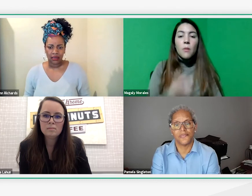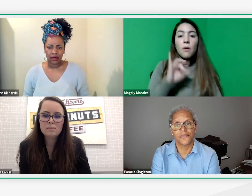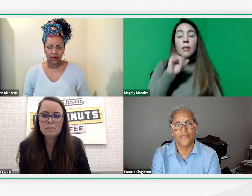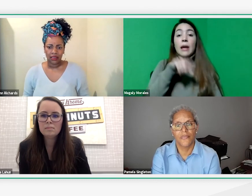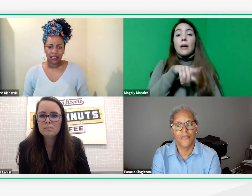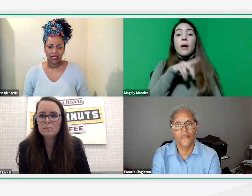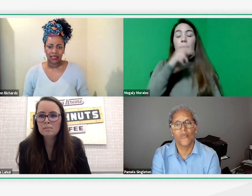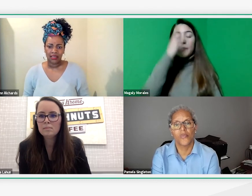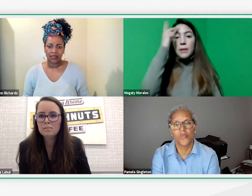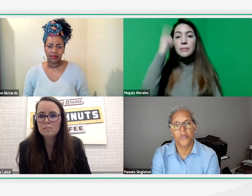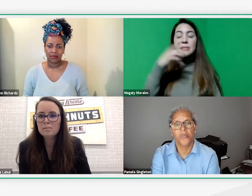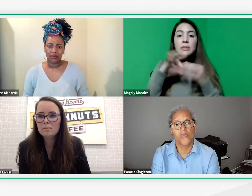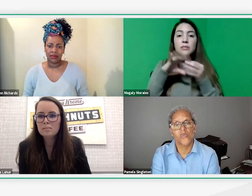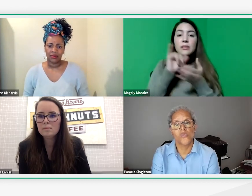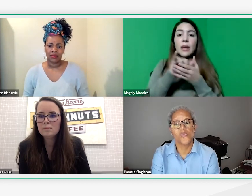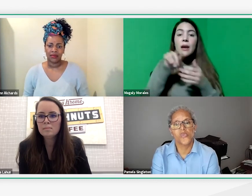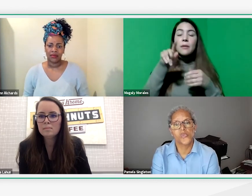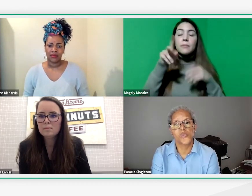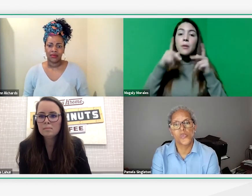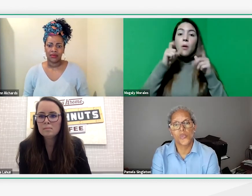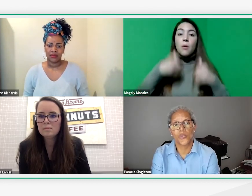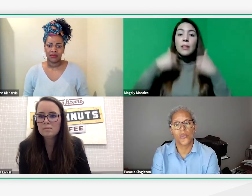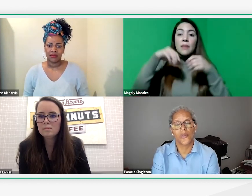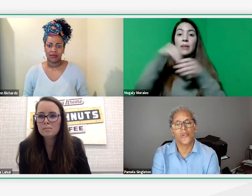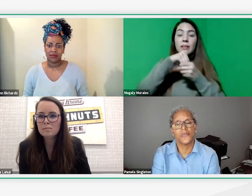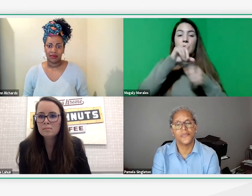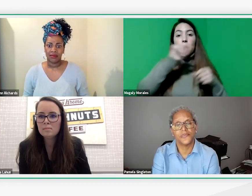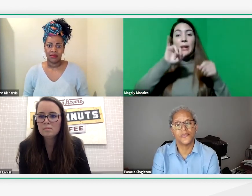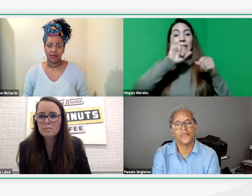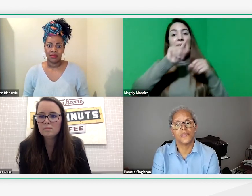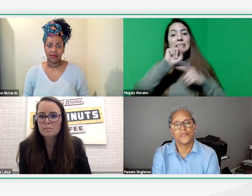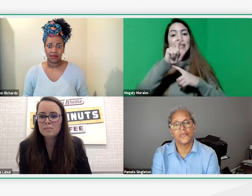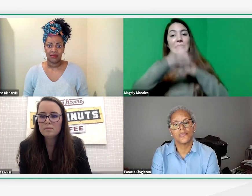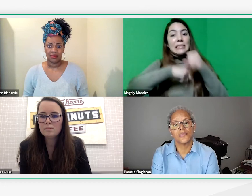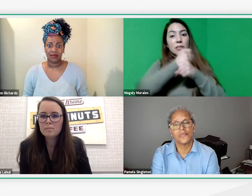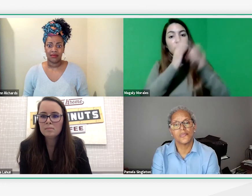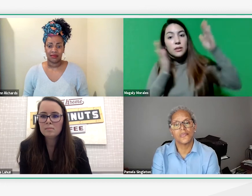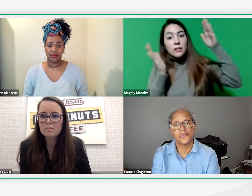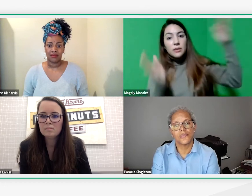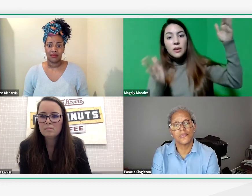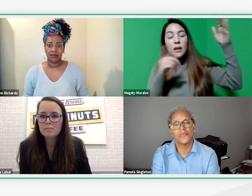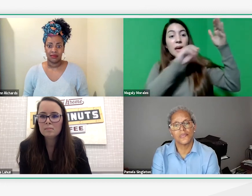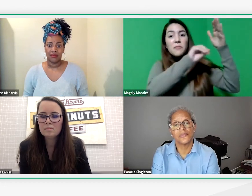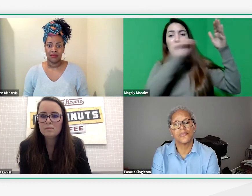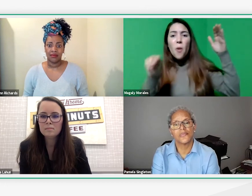in the previous state? Or, what should I do? >>MAGALY MORALES: Let's say someone lives here